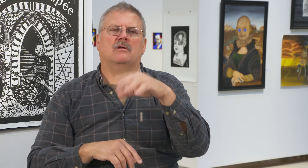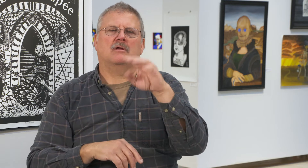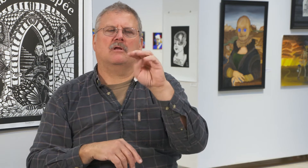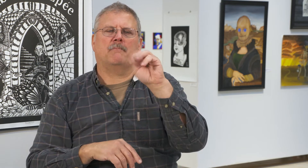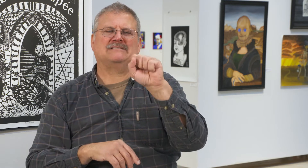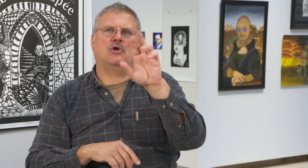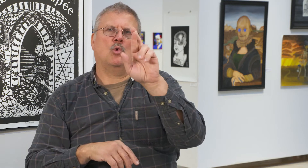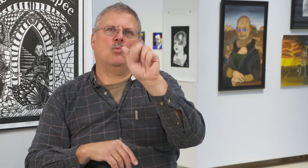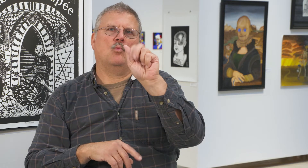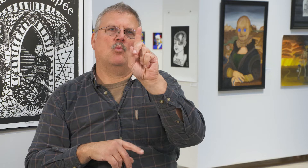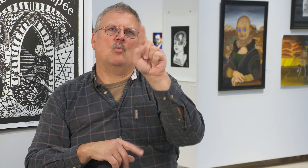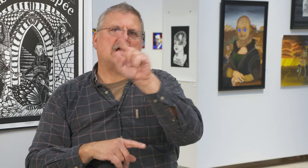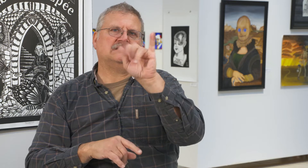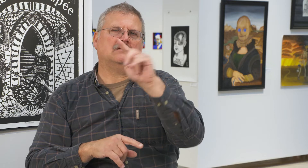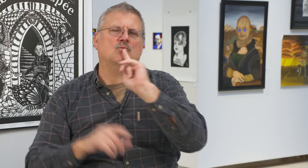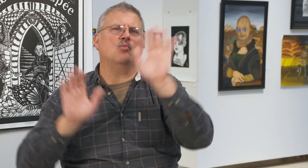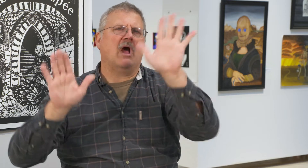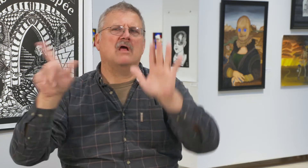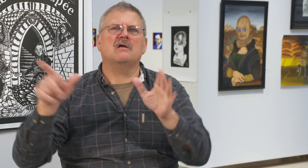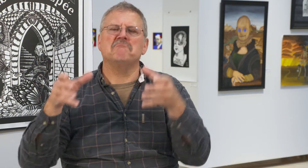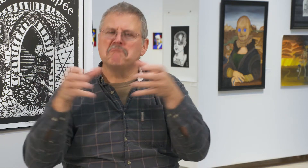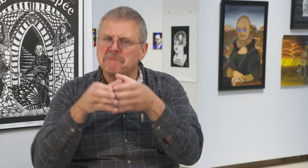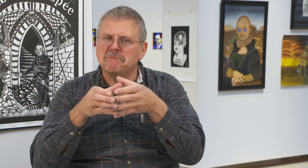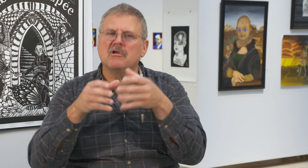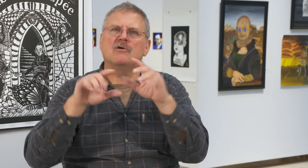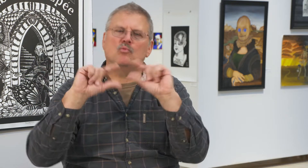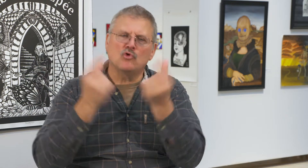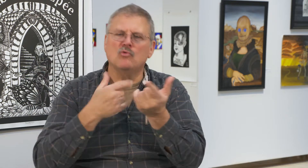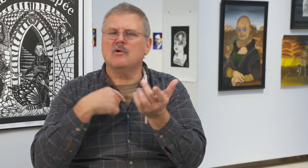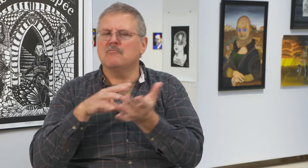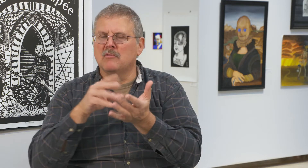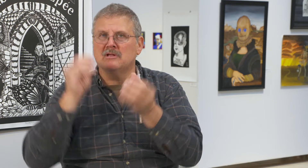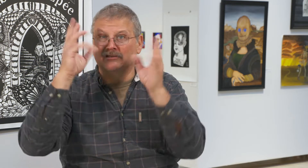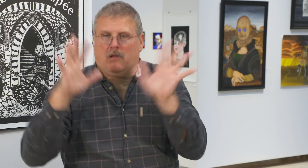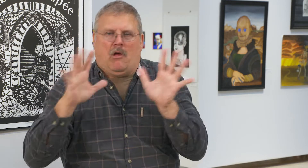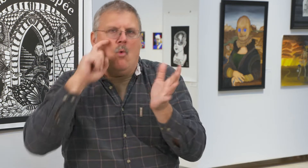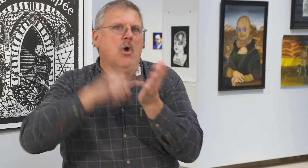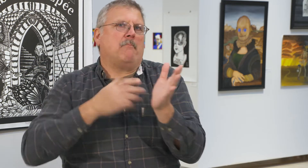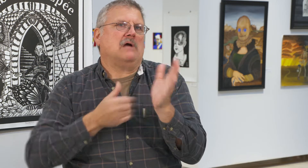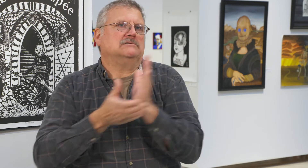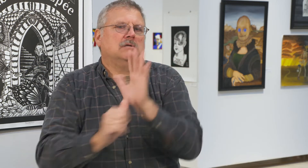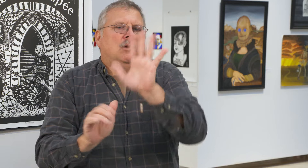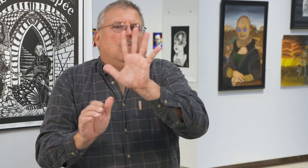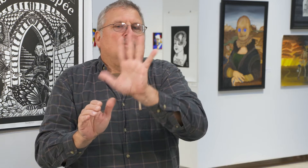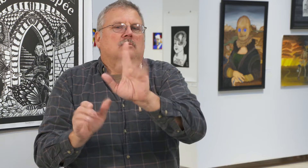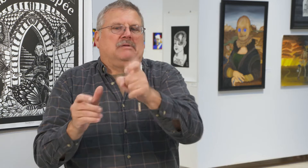I had a wonderful art teacher, Mrs. Razdin. At first students were together in a group, but when she saw my skills,